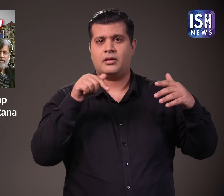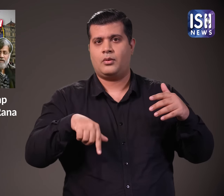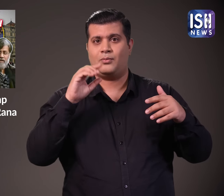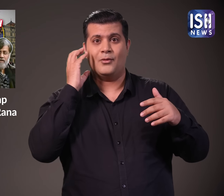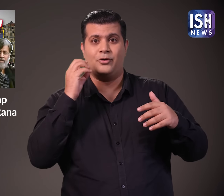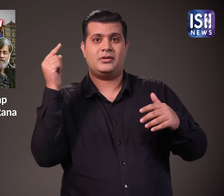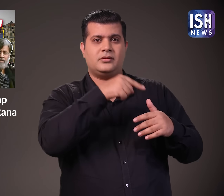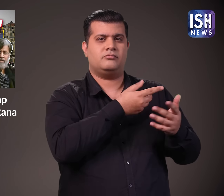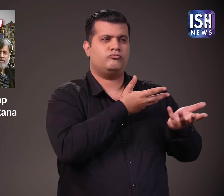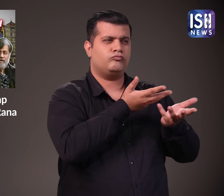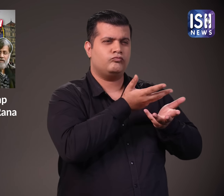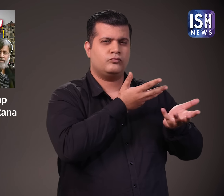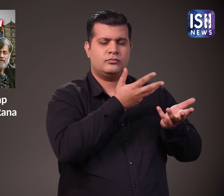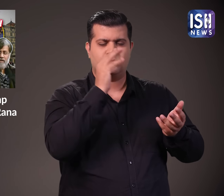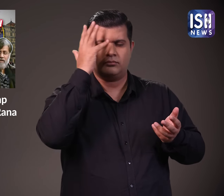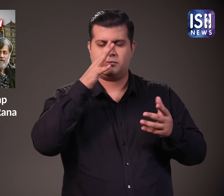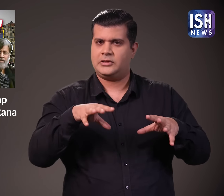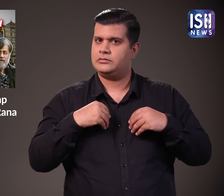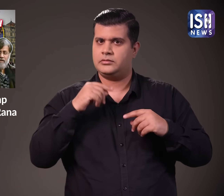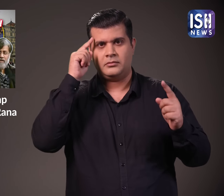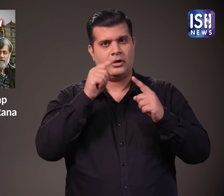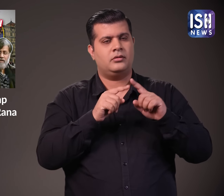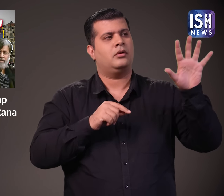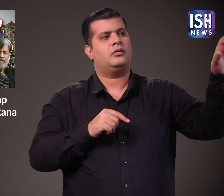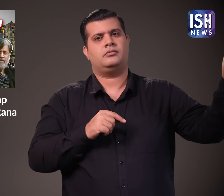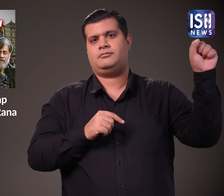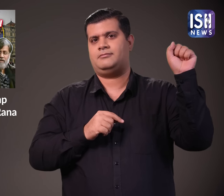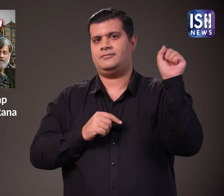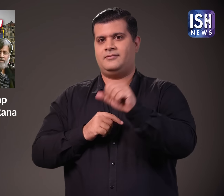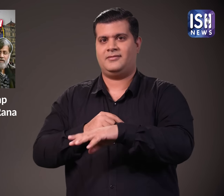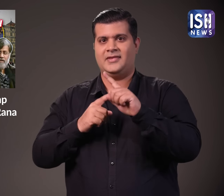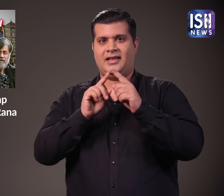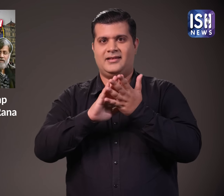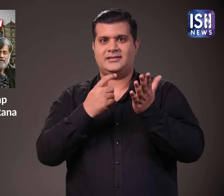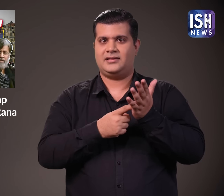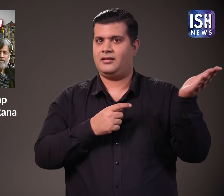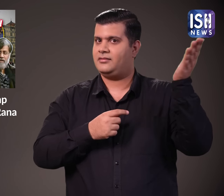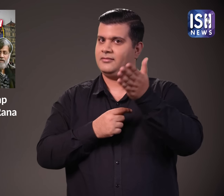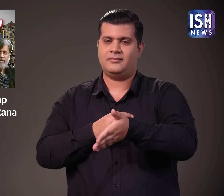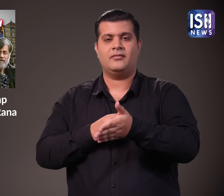During his recent US visit, PM Modi discussed Rana's extradition; Trump approved and acted on it.